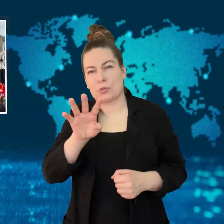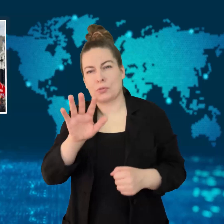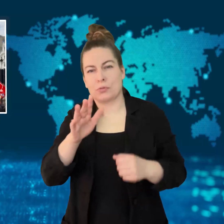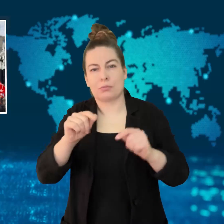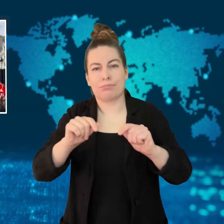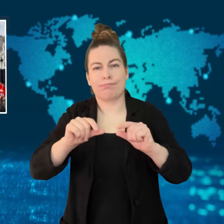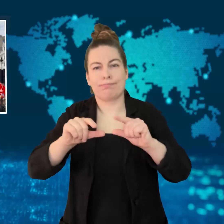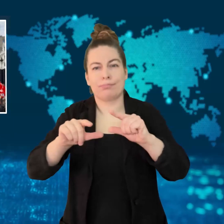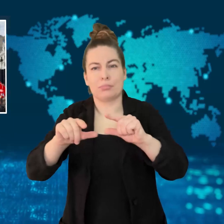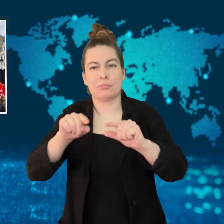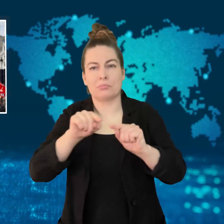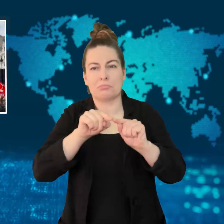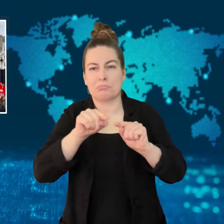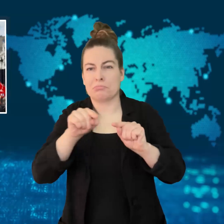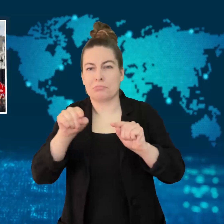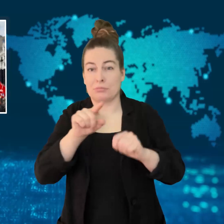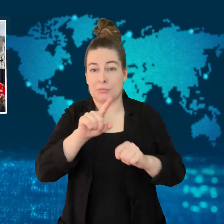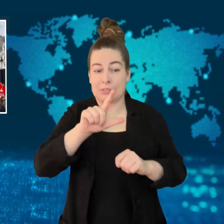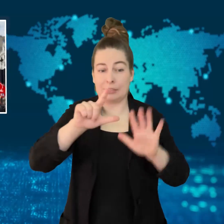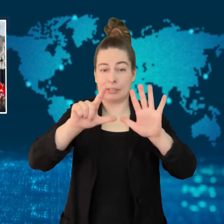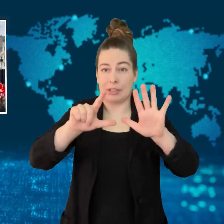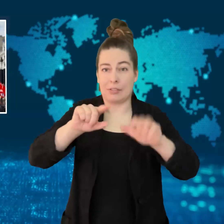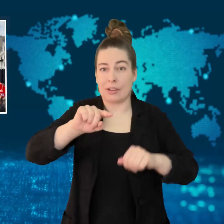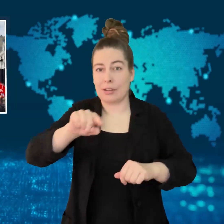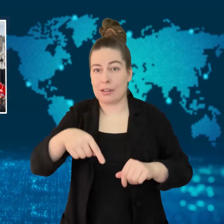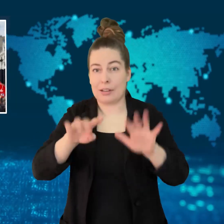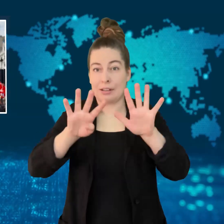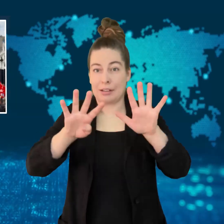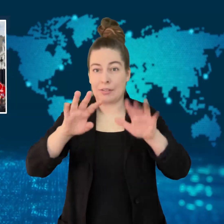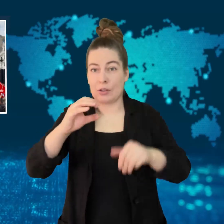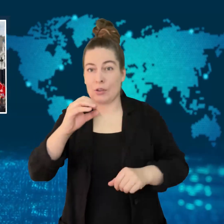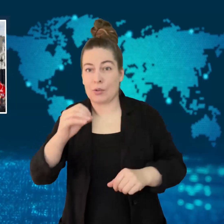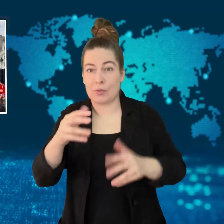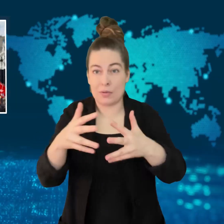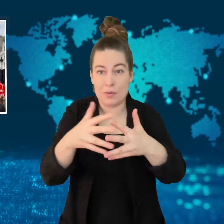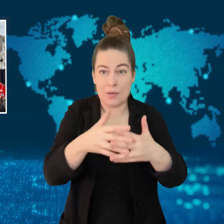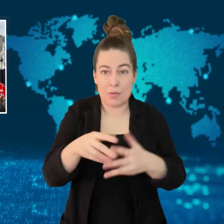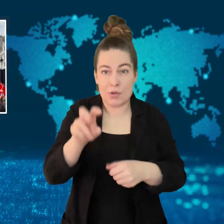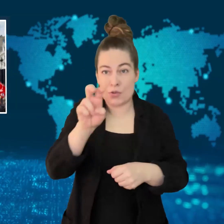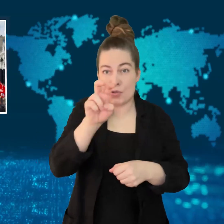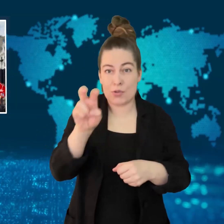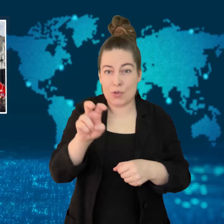Rents have been driven up by increased demand.